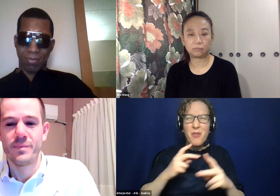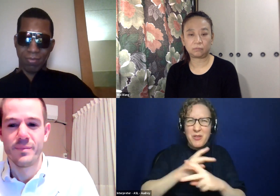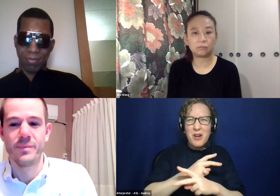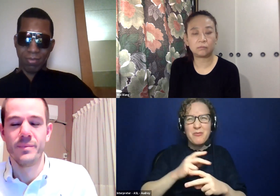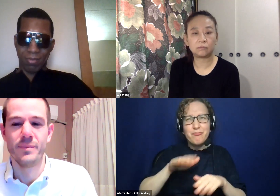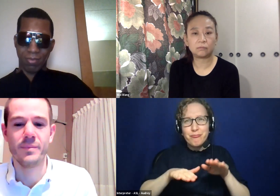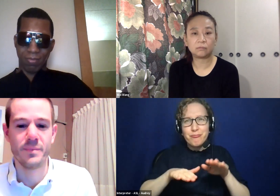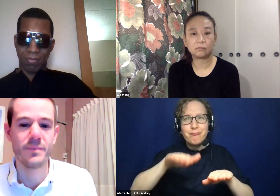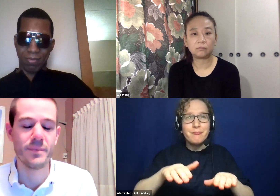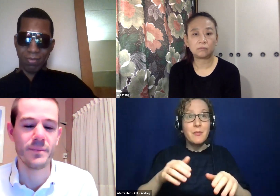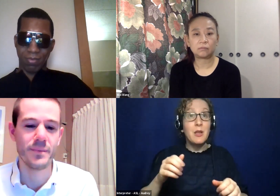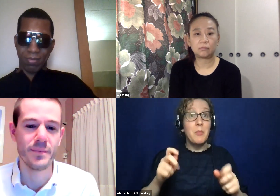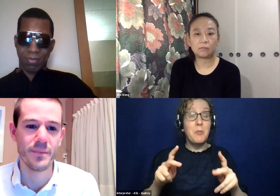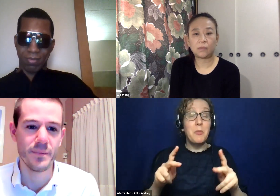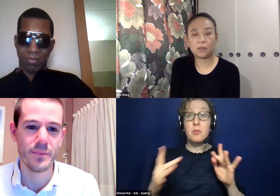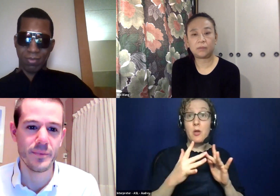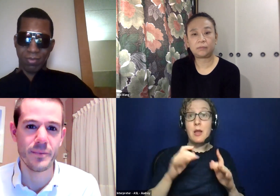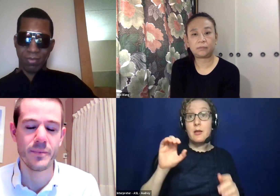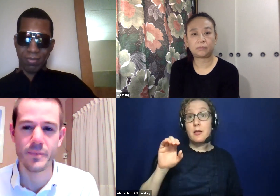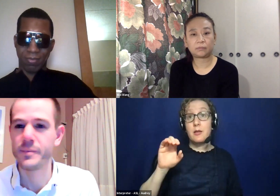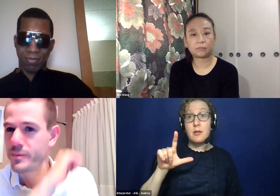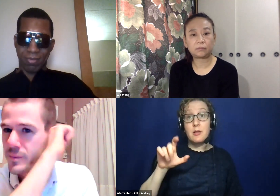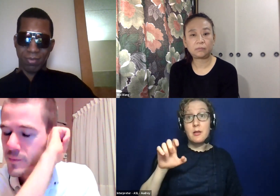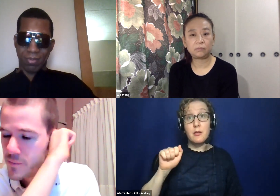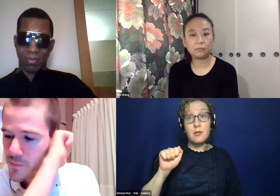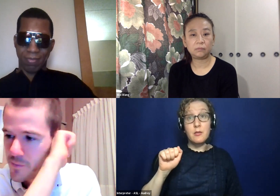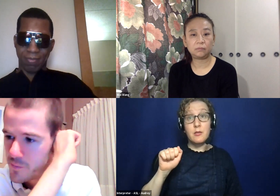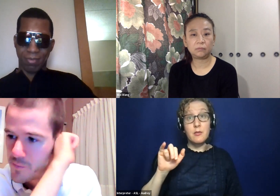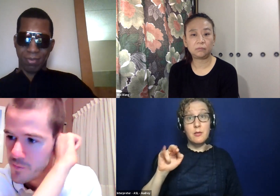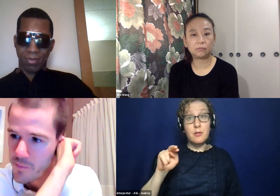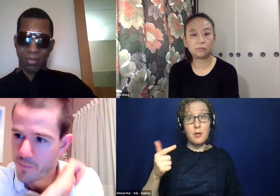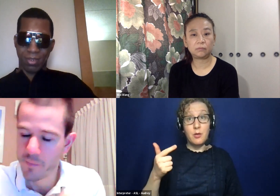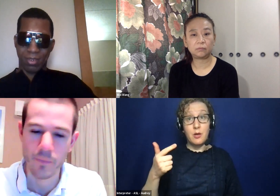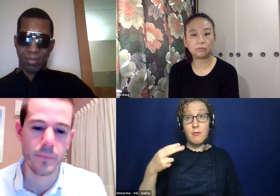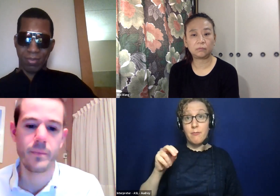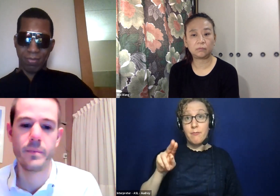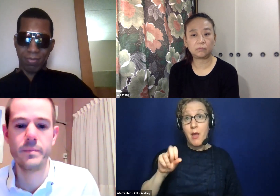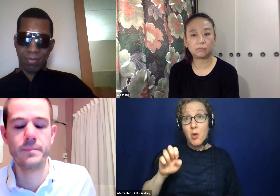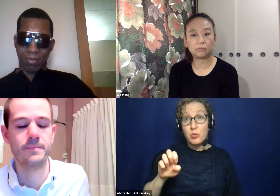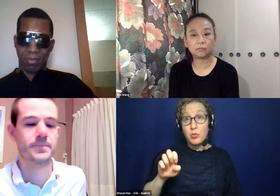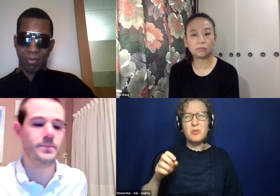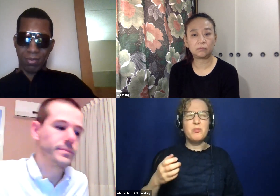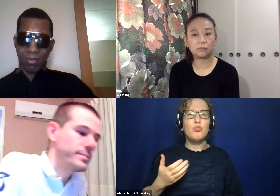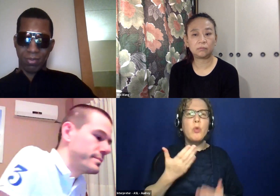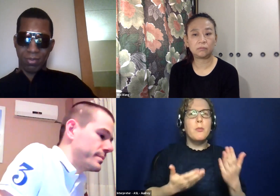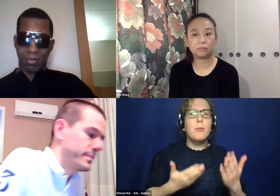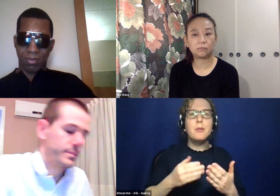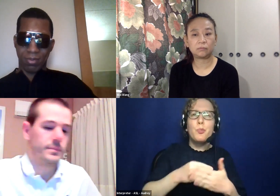contact the Clearinghouse asking us for recommendations on programs in social work, in education and really there's no